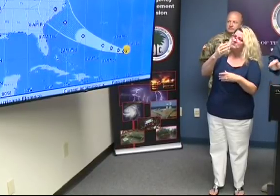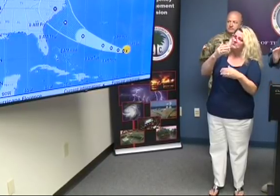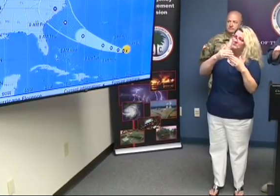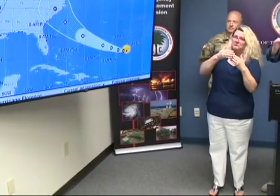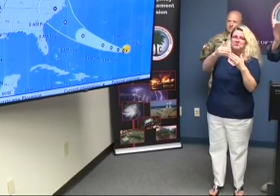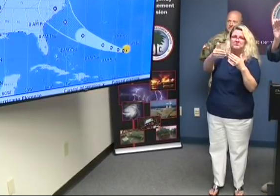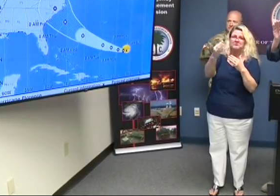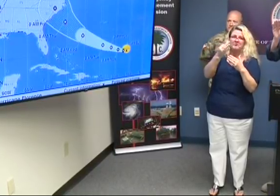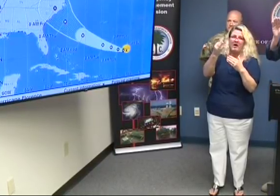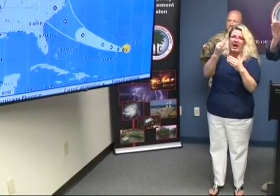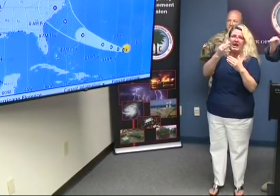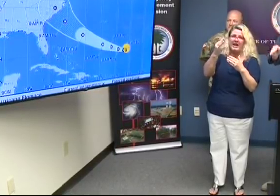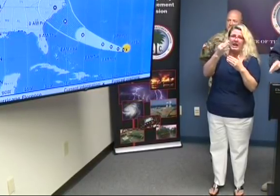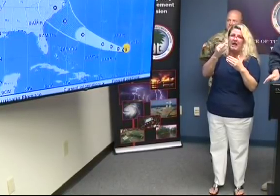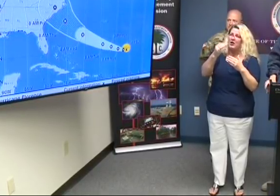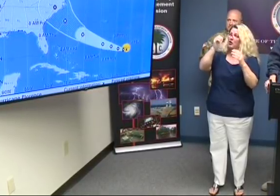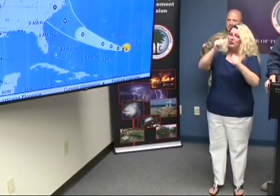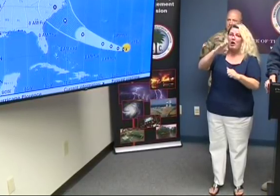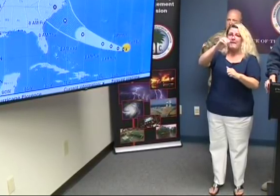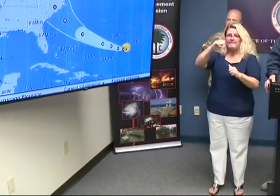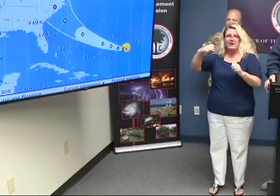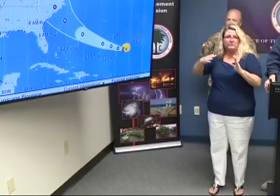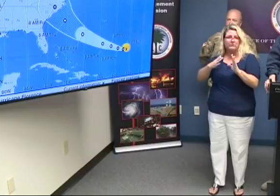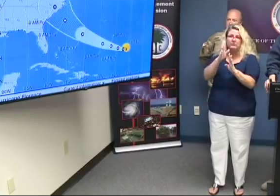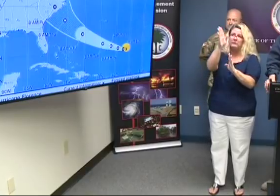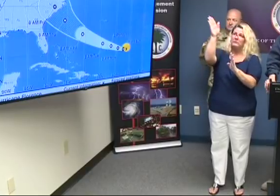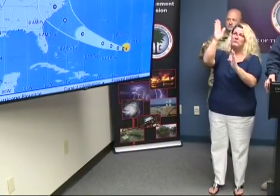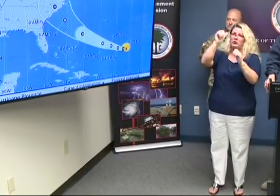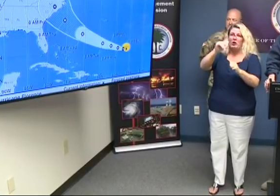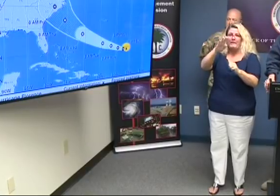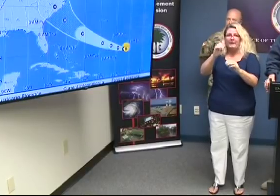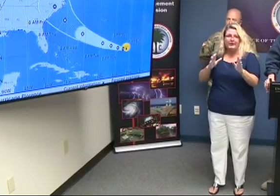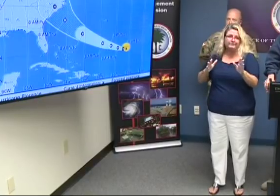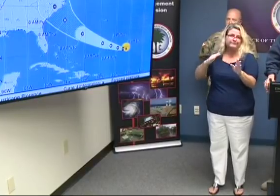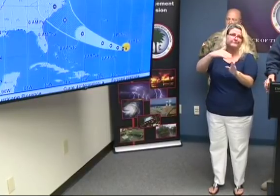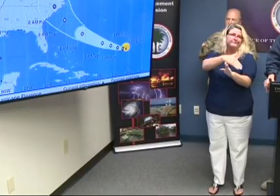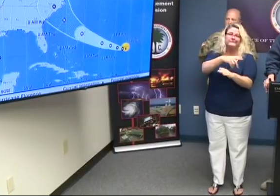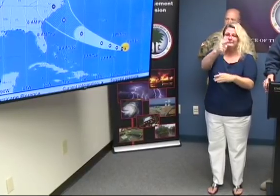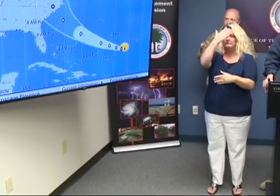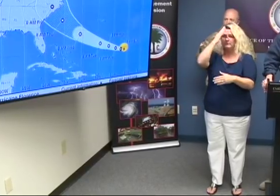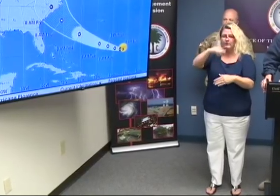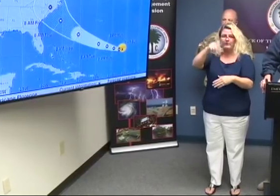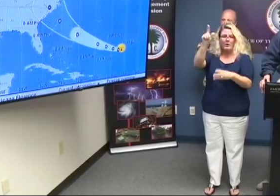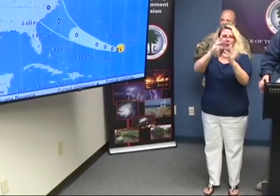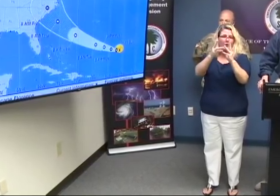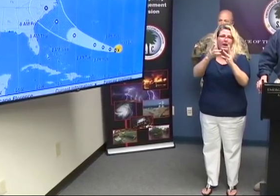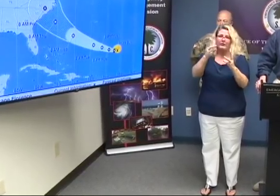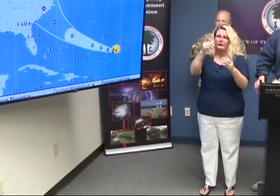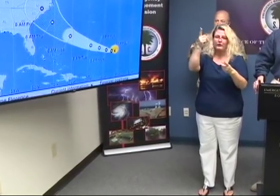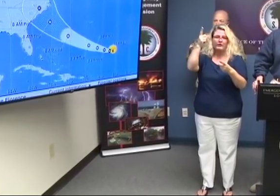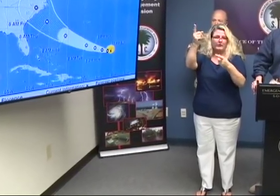It may go further north; it could go further south. As you know, the atmospheric conditions that are controlling all of that.